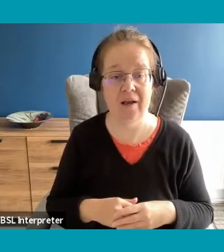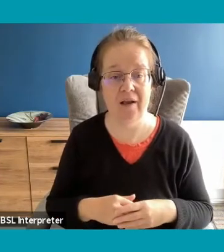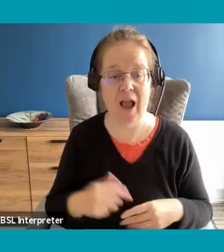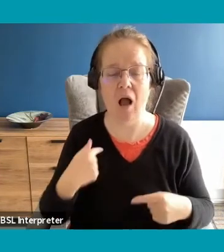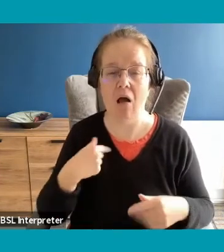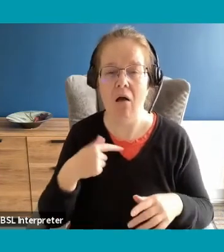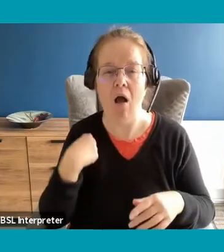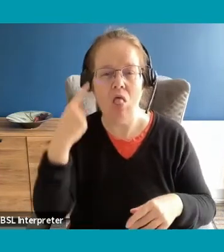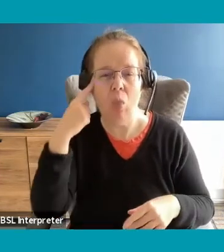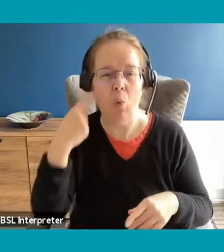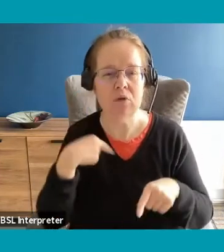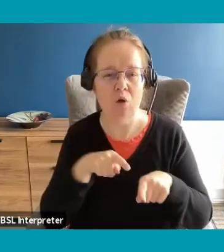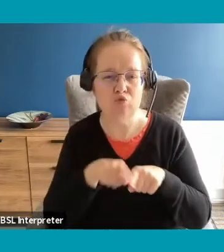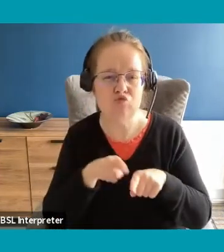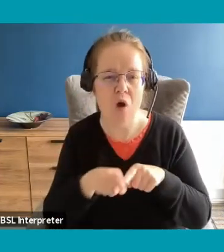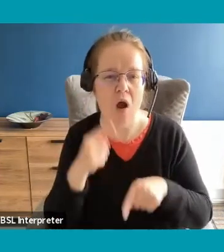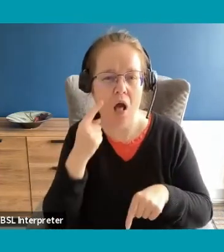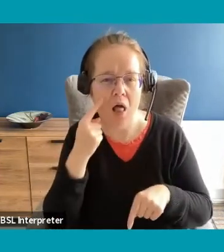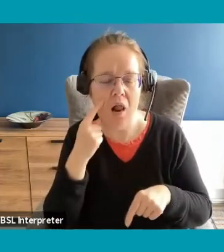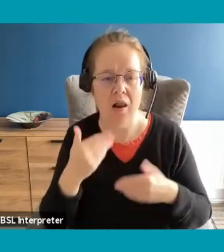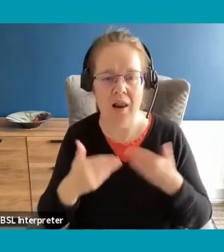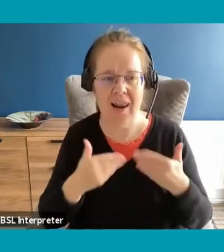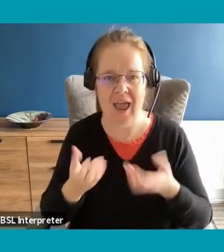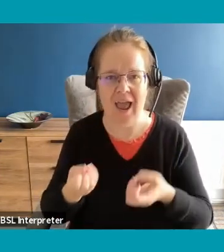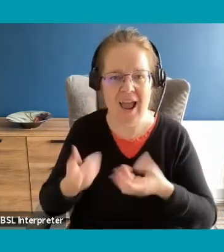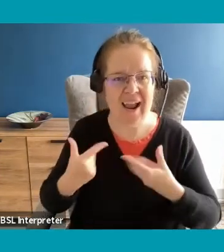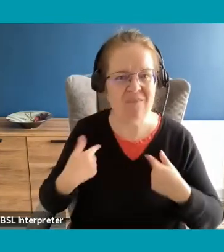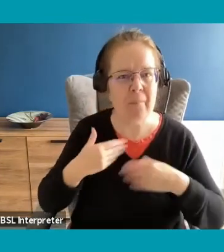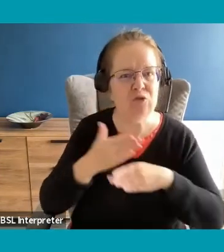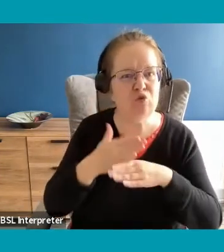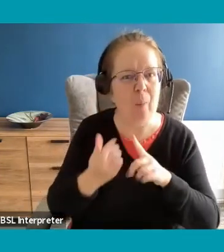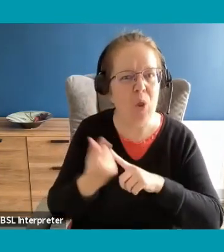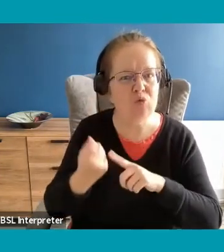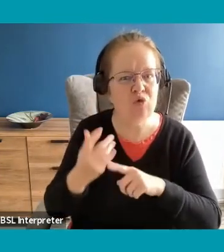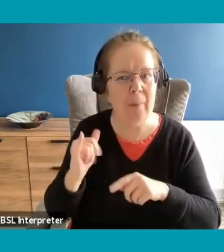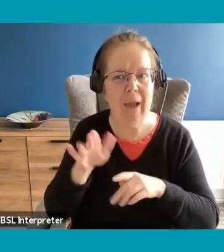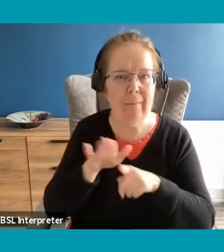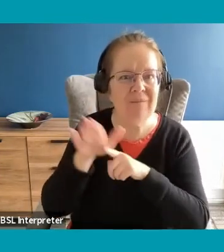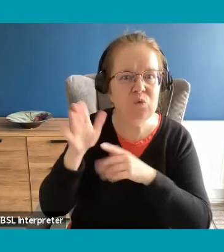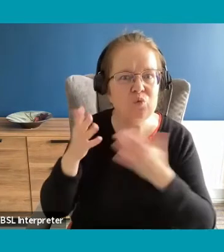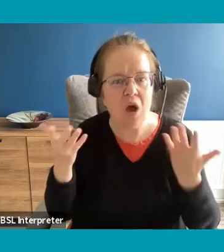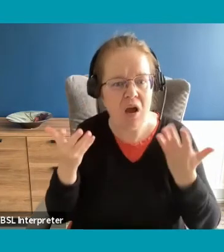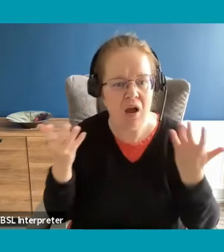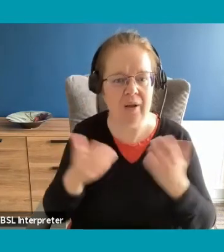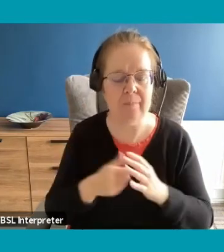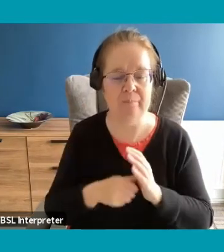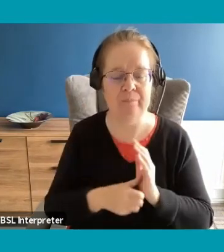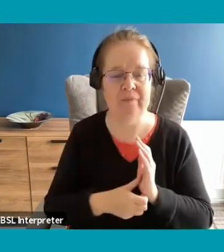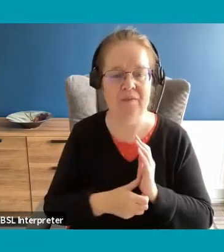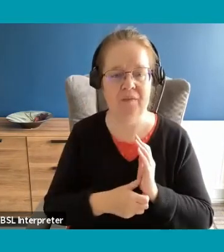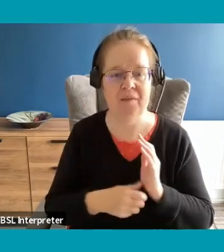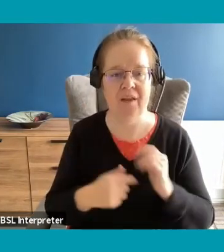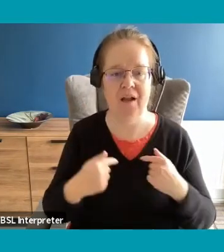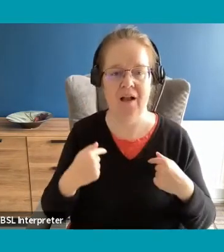Giving the job opportunities as well, can open up many doors and at the same time is also giving me some